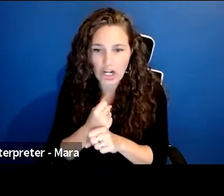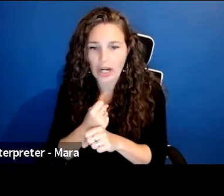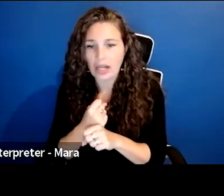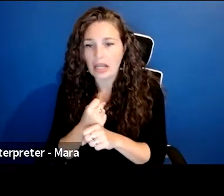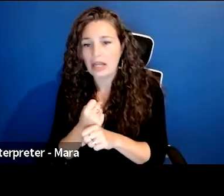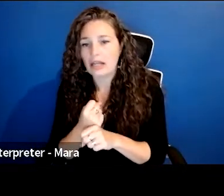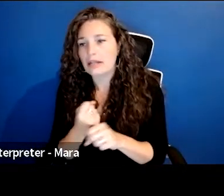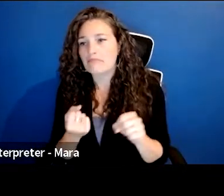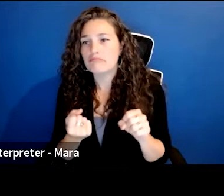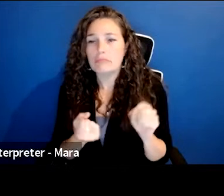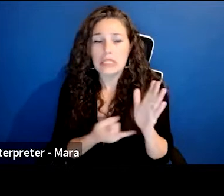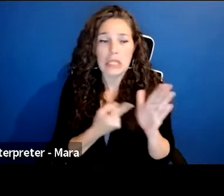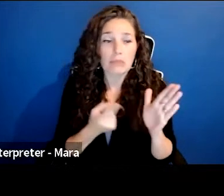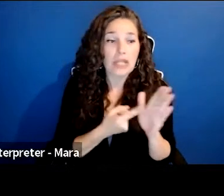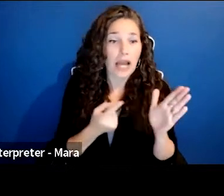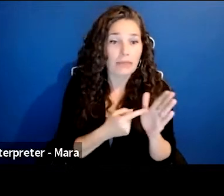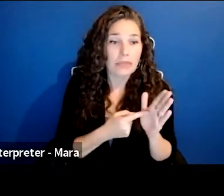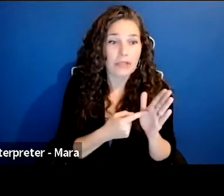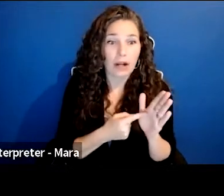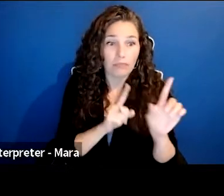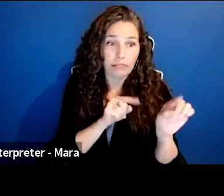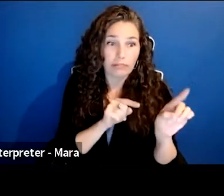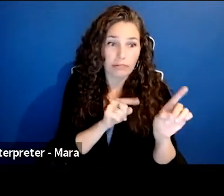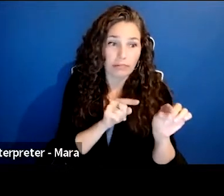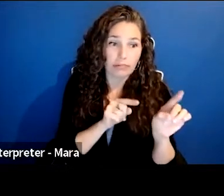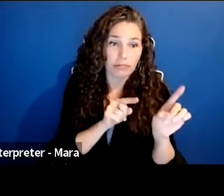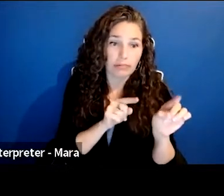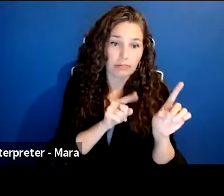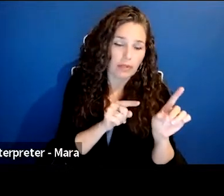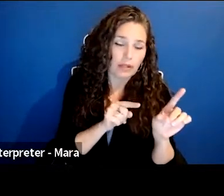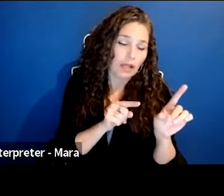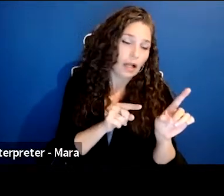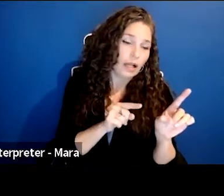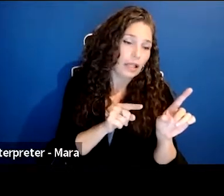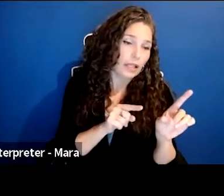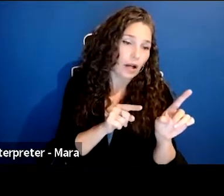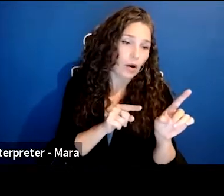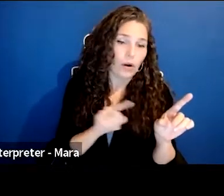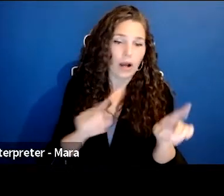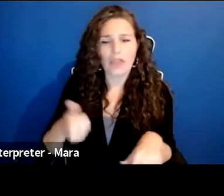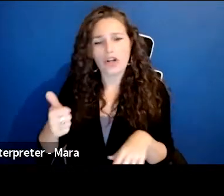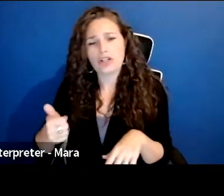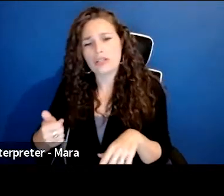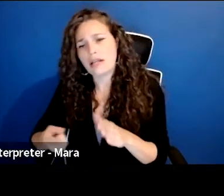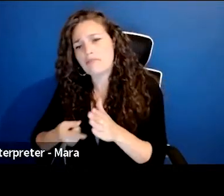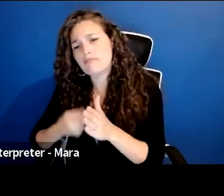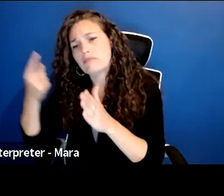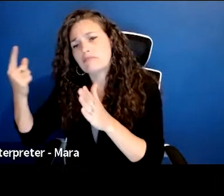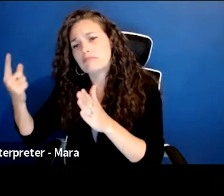and others that dive into the programs, get what they need and then move on, and then come back at other times.